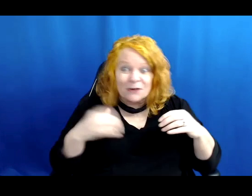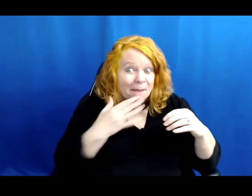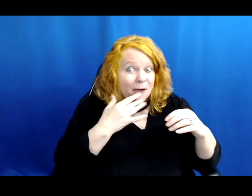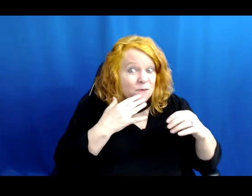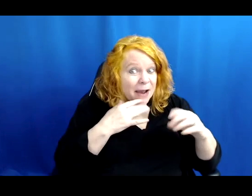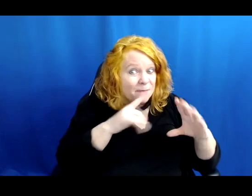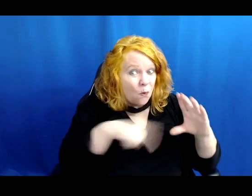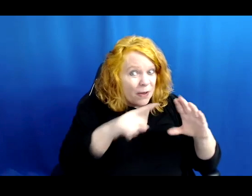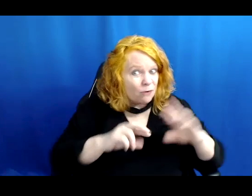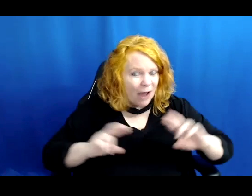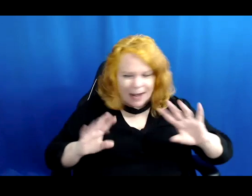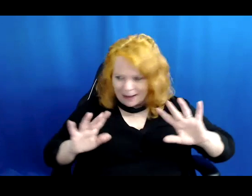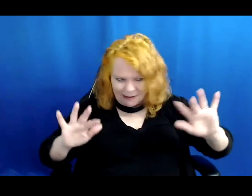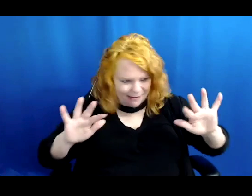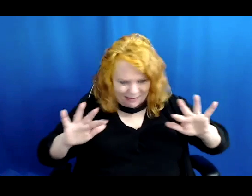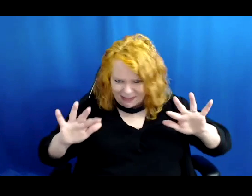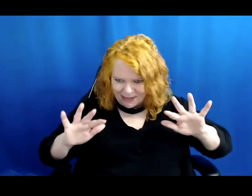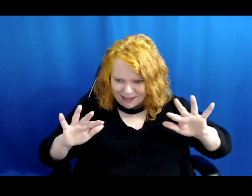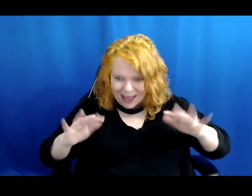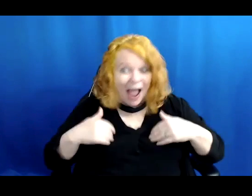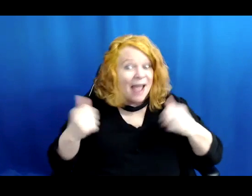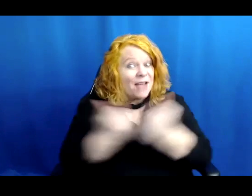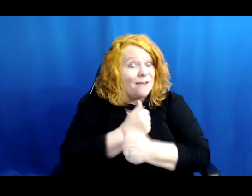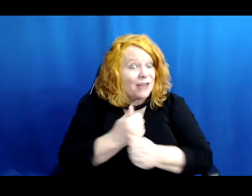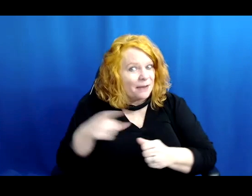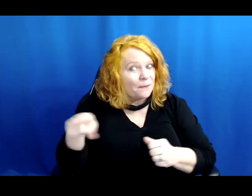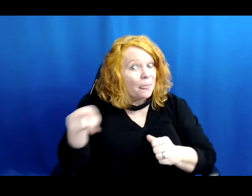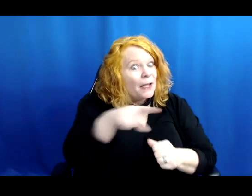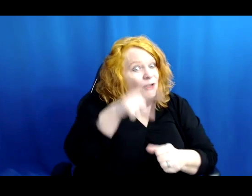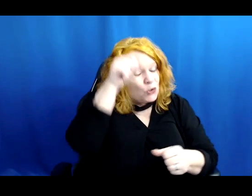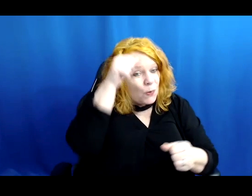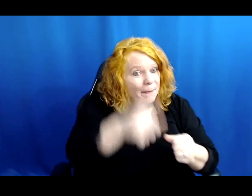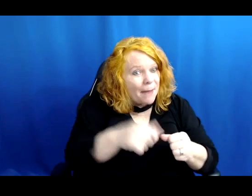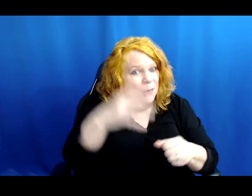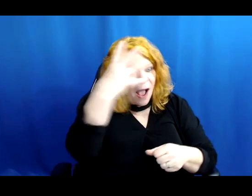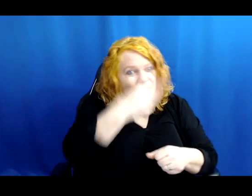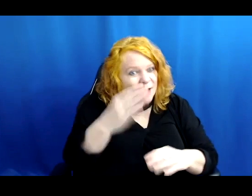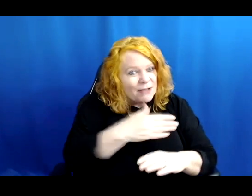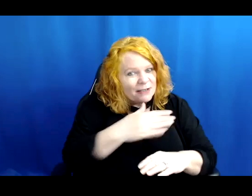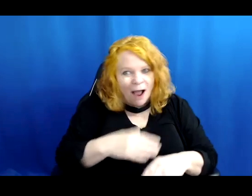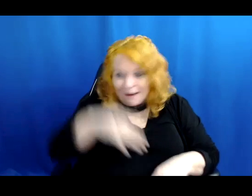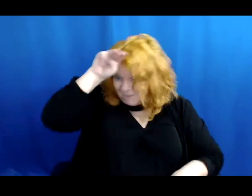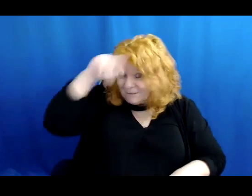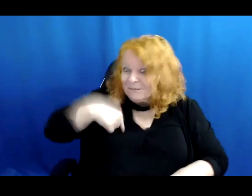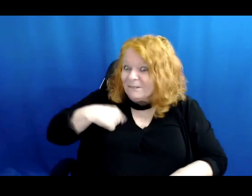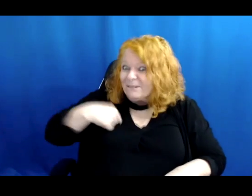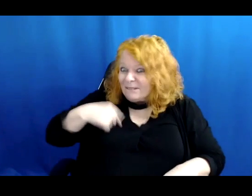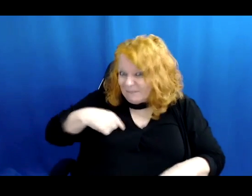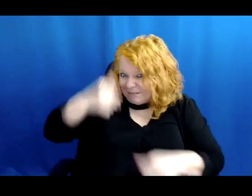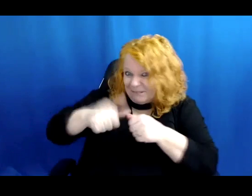I am ready to go. Do you remember our lovely song? Gwyn I do. I love the end of the show song.